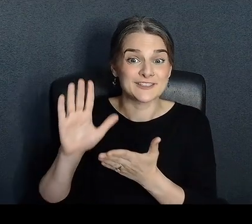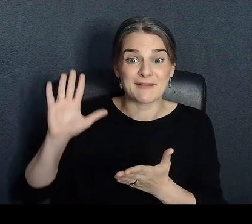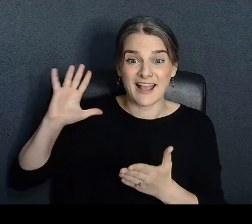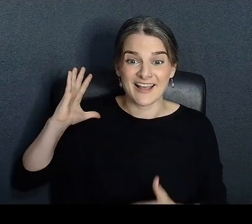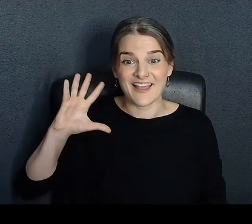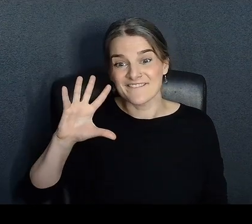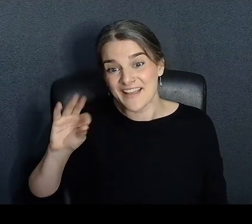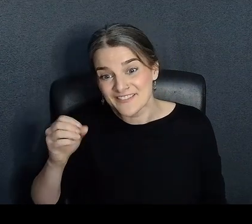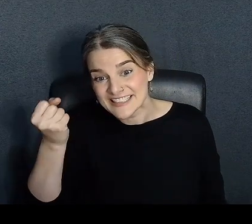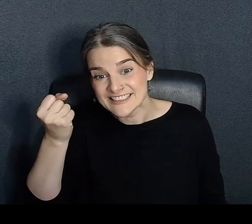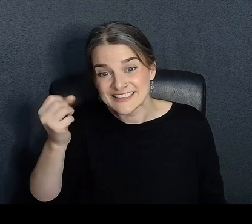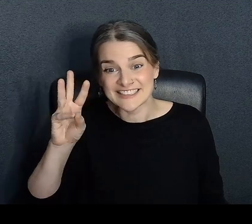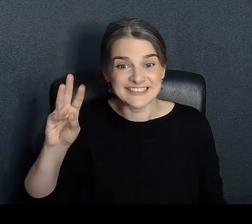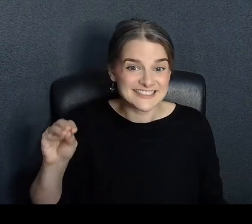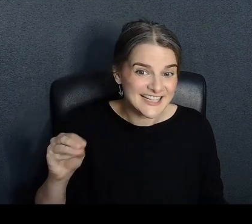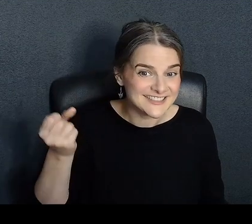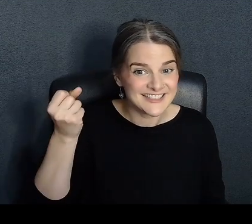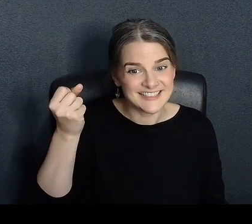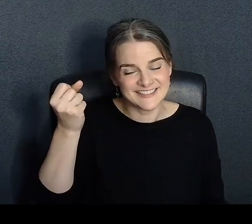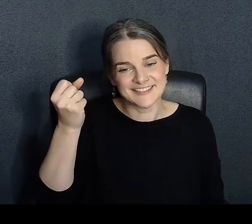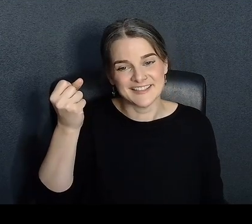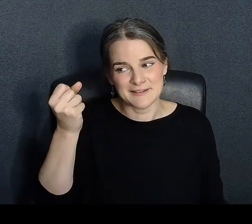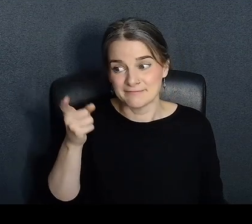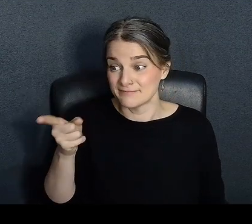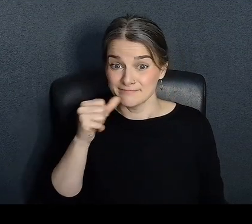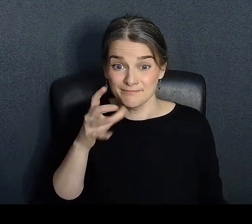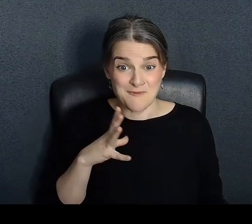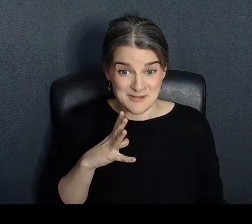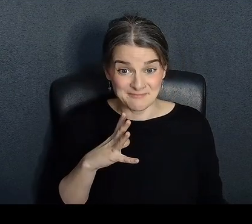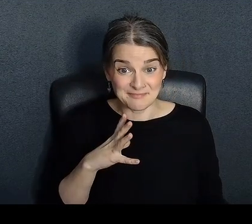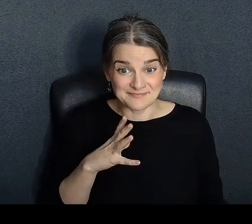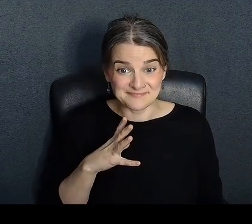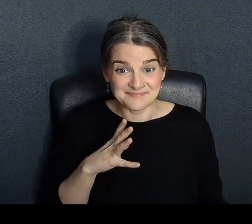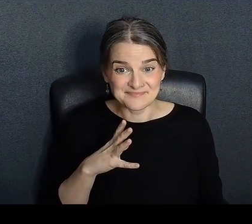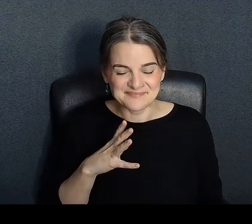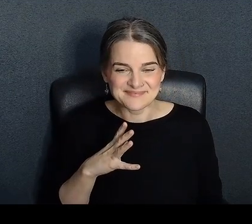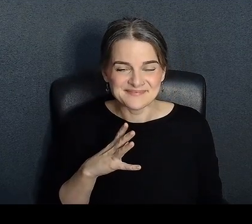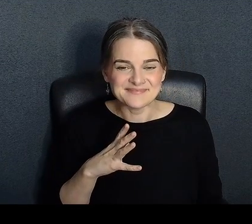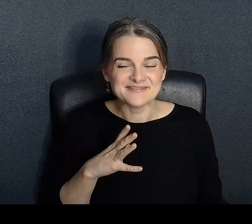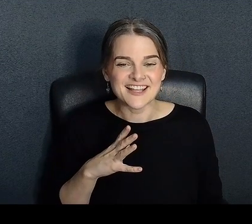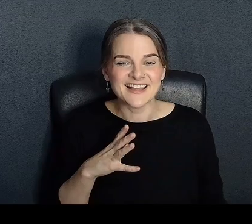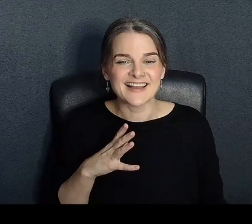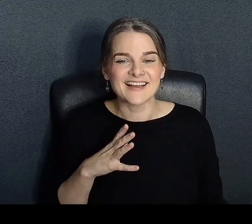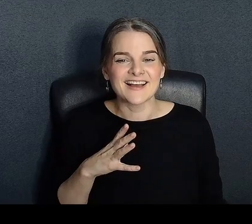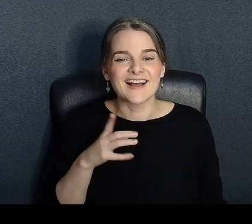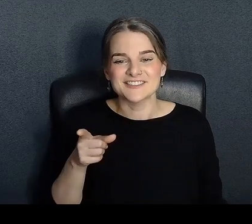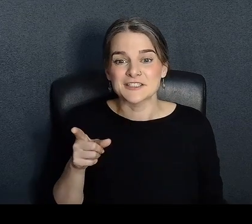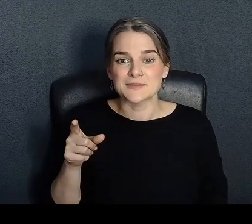This is a woman who is working her audiometer.